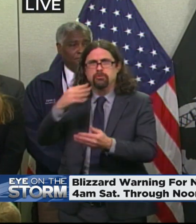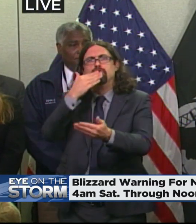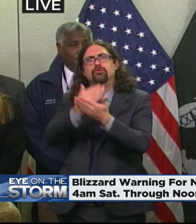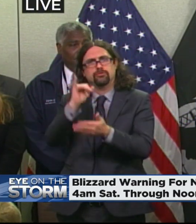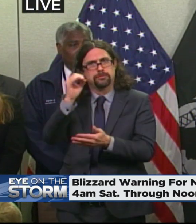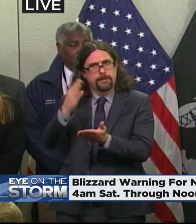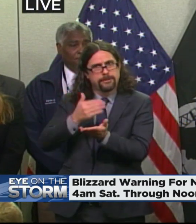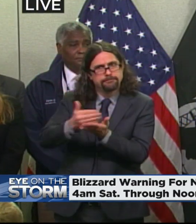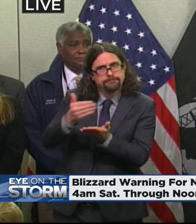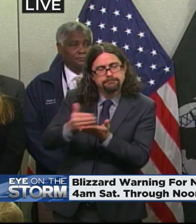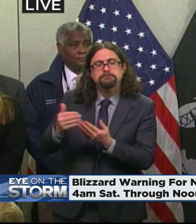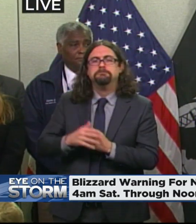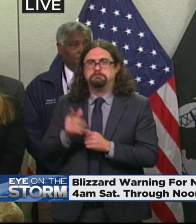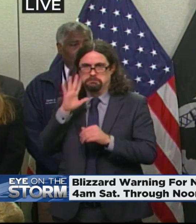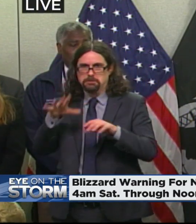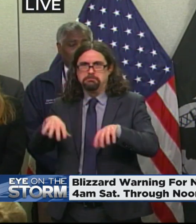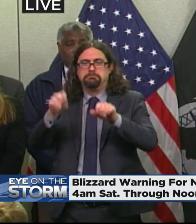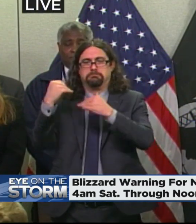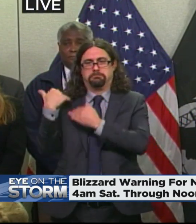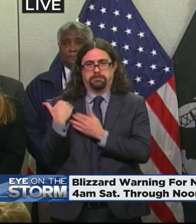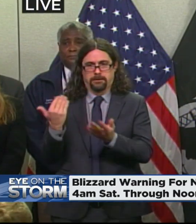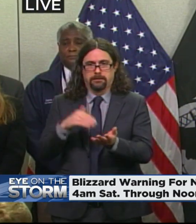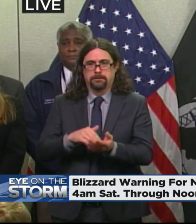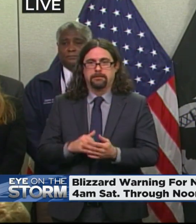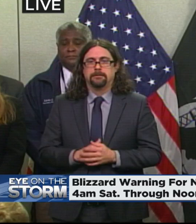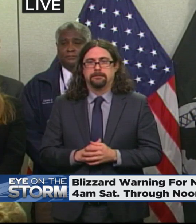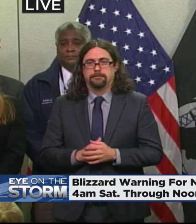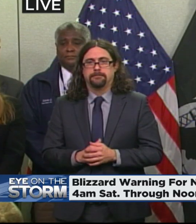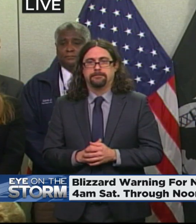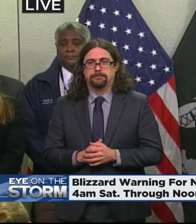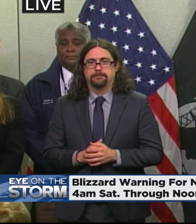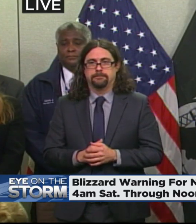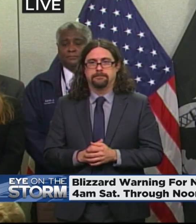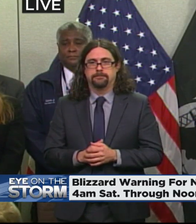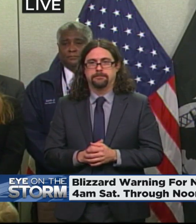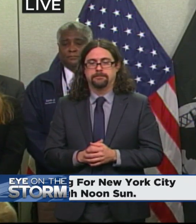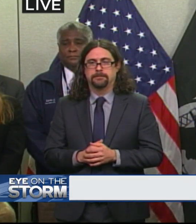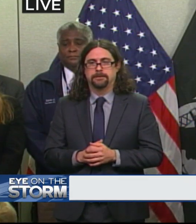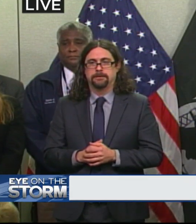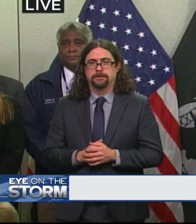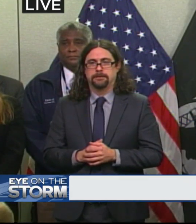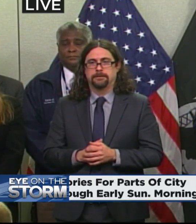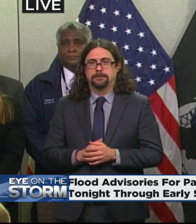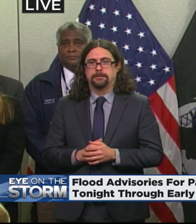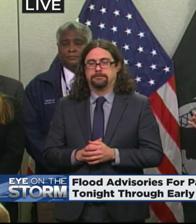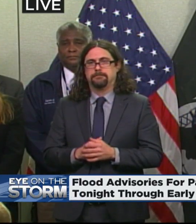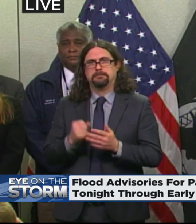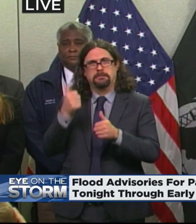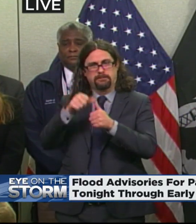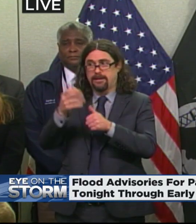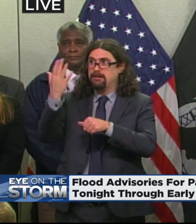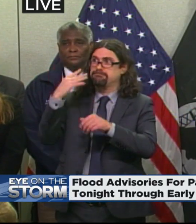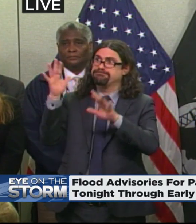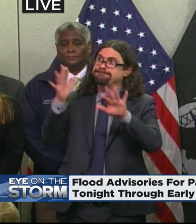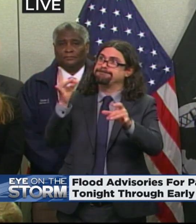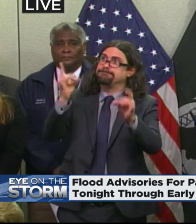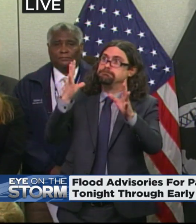LAST COUPLE OF YEARS, PARTICULARLY LAST TIME WHEN THE ROADS WERE CLEARED AND THEY WERE ABLE TO DO THEIR WORK SO WELL.